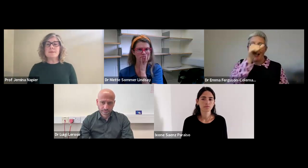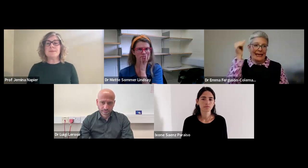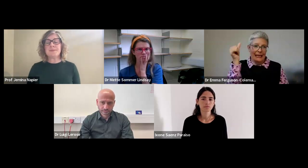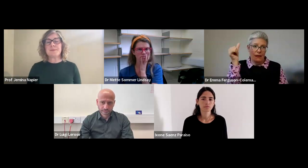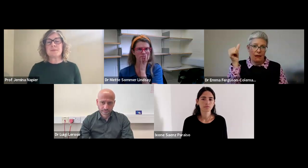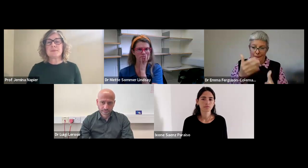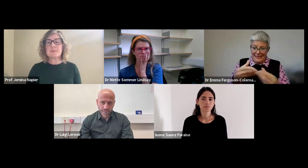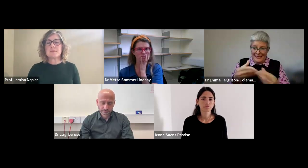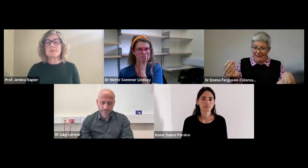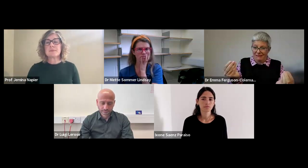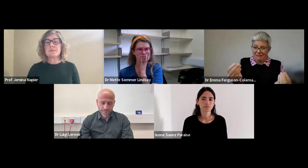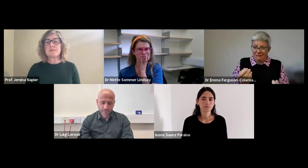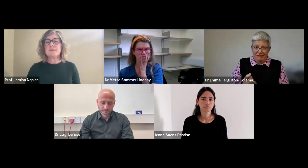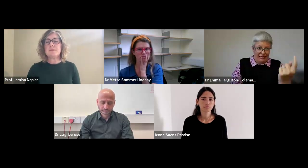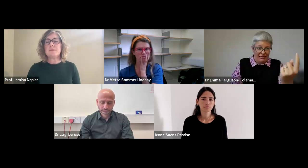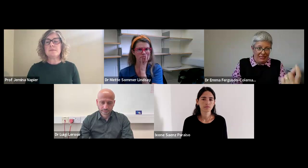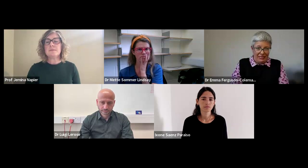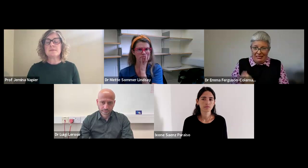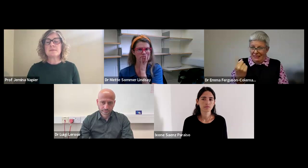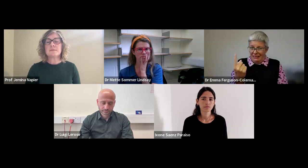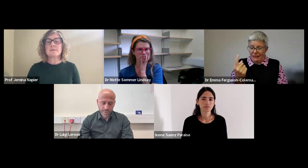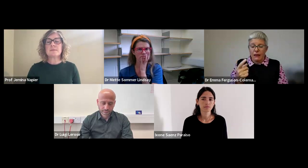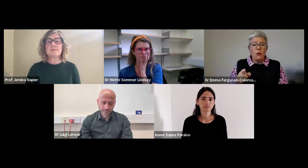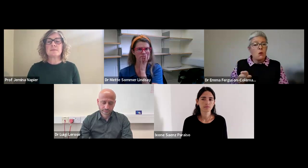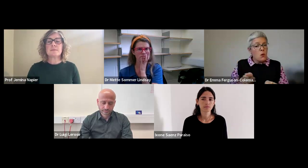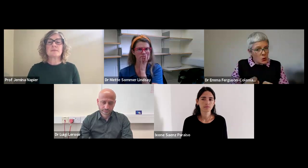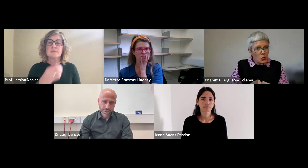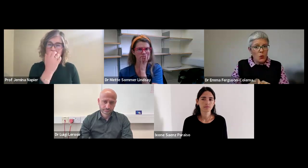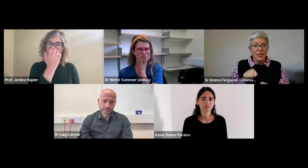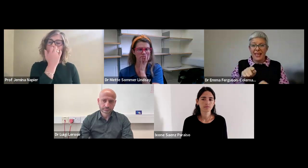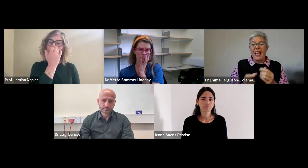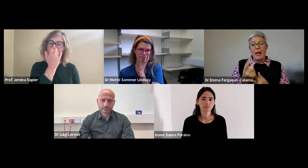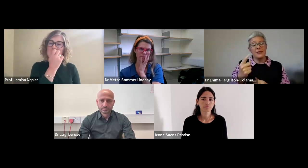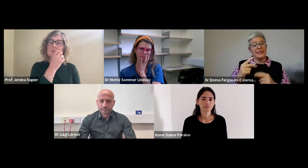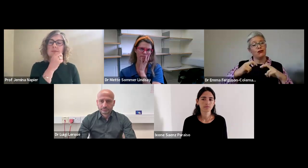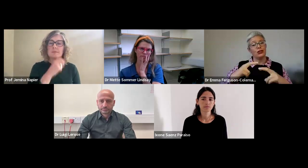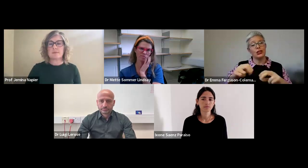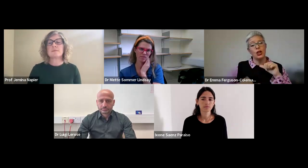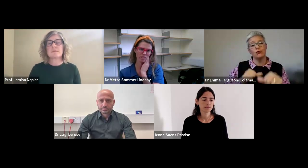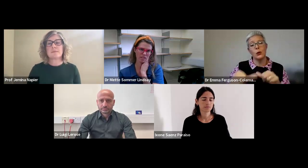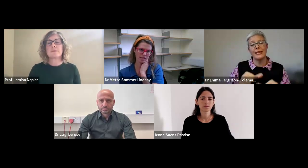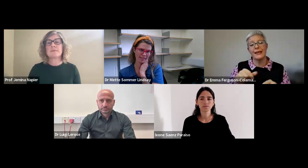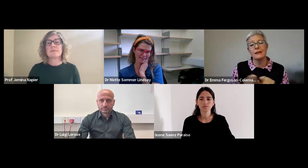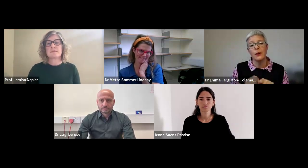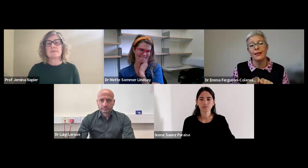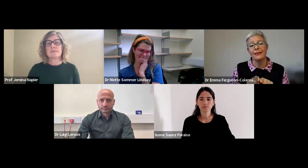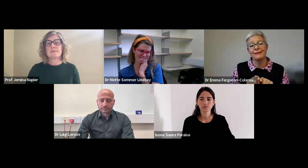further minority committees, they're not present in Academia. You will see one or two. And that